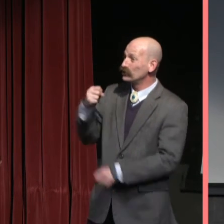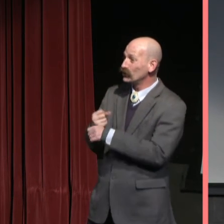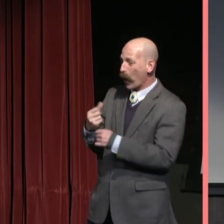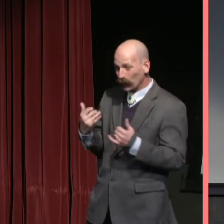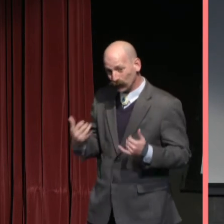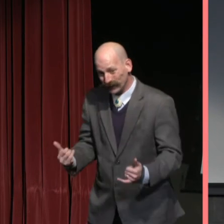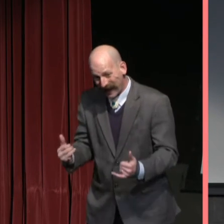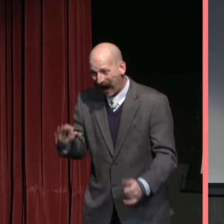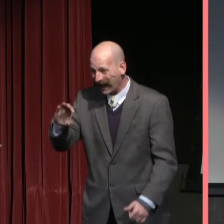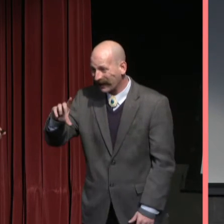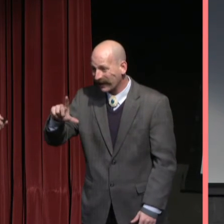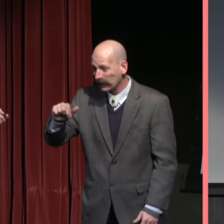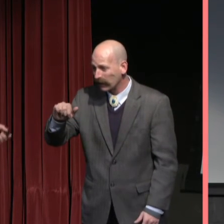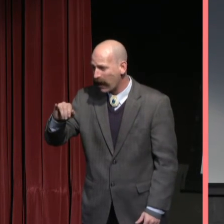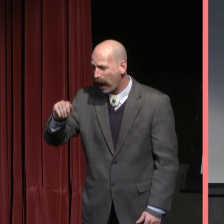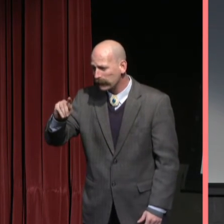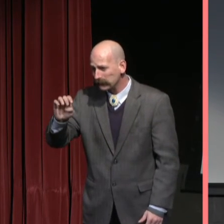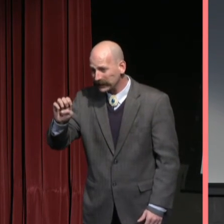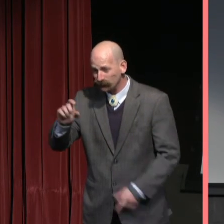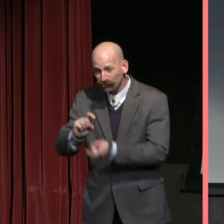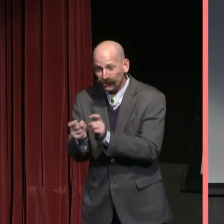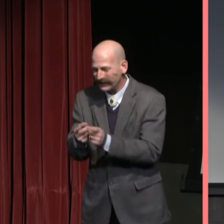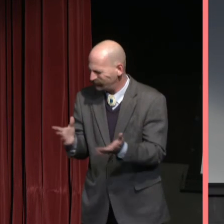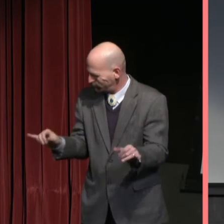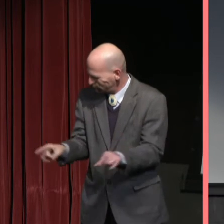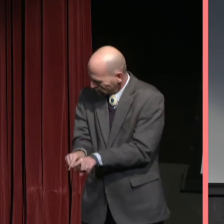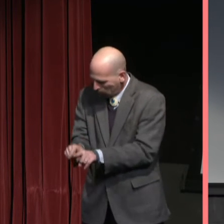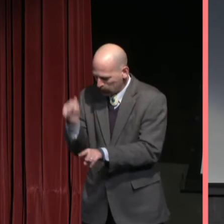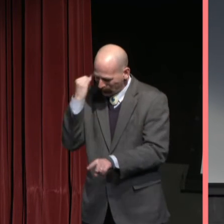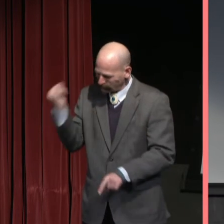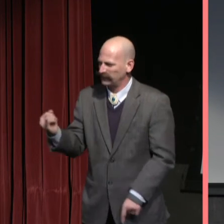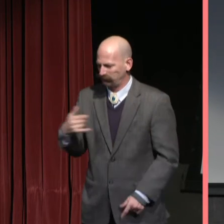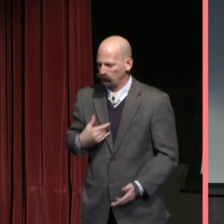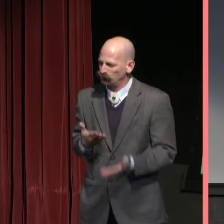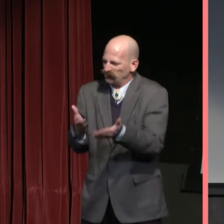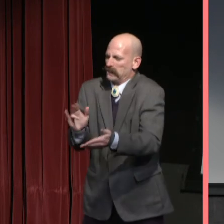So I recommend the movie from that point of view. I see this as a fight,